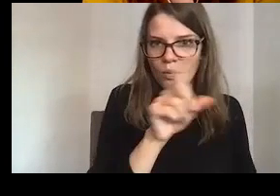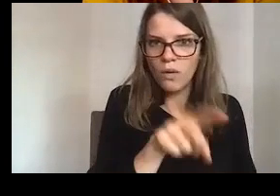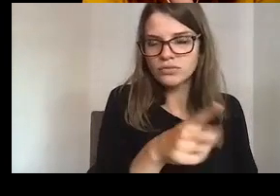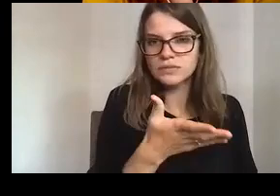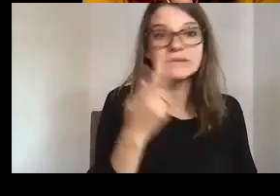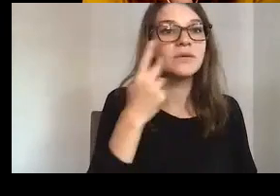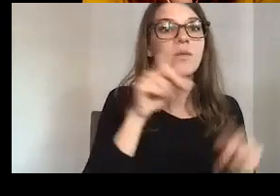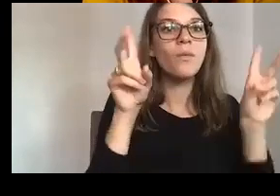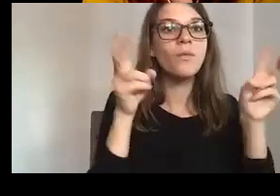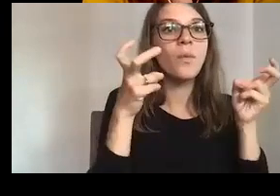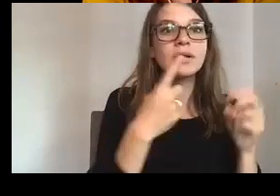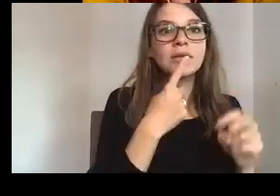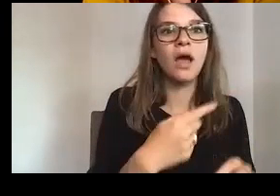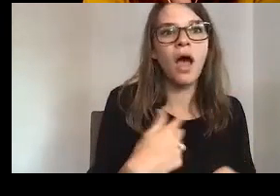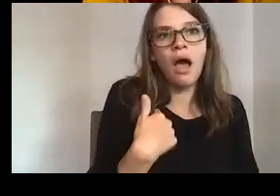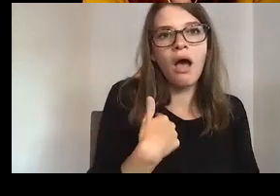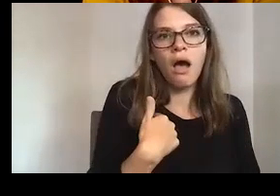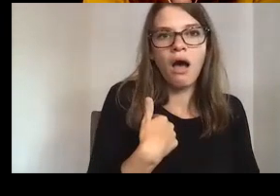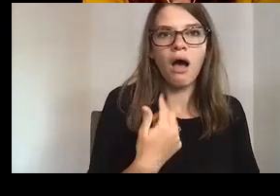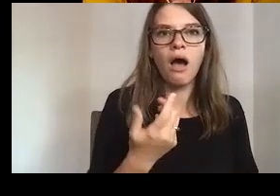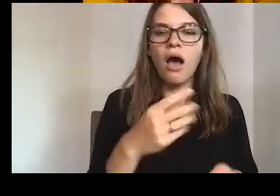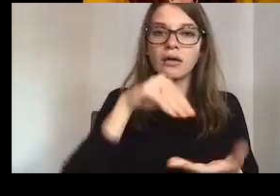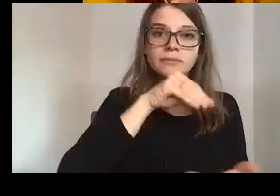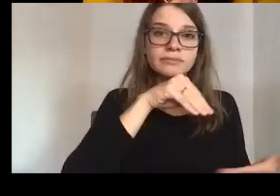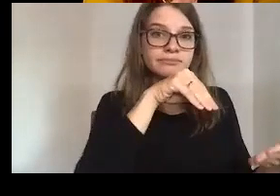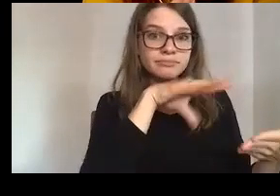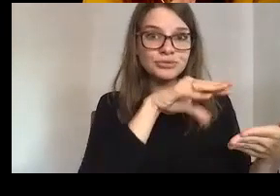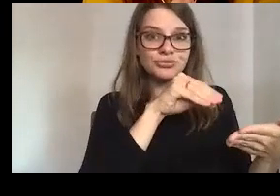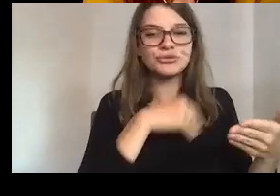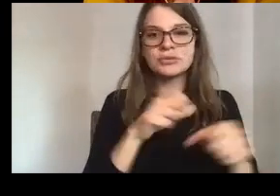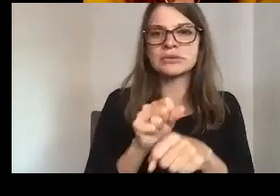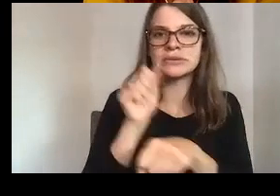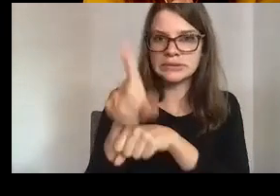caregiver provided was that they were able to send a picture and received quick assistance so for